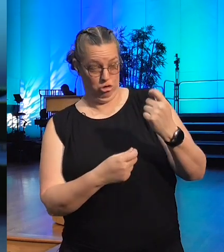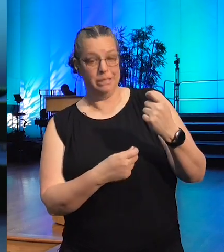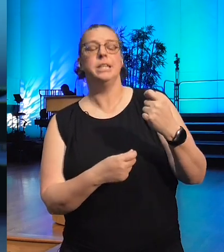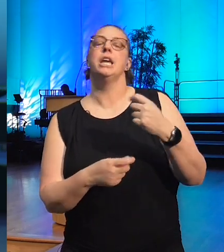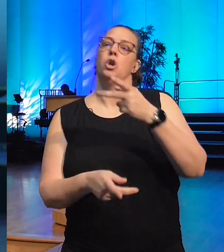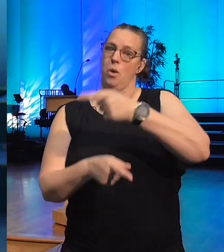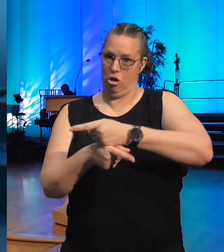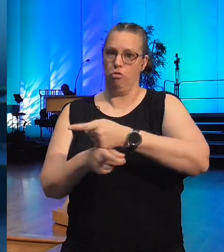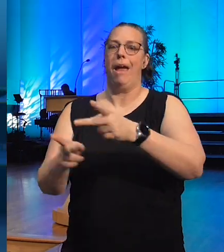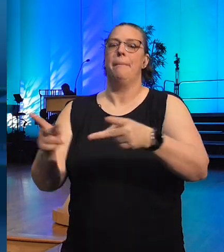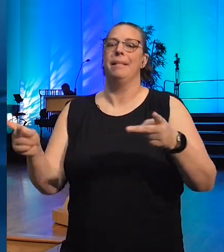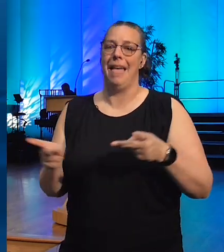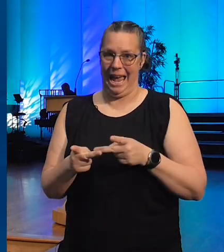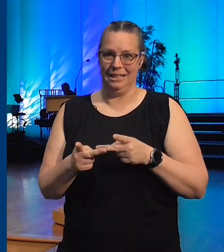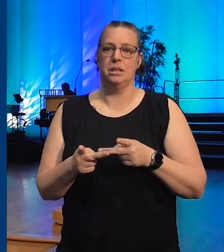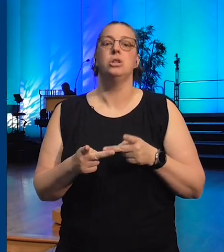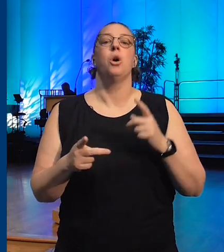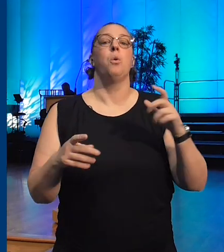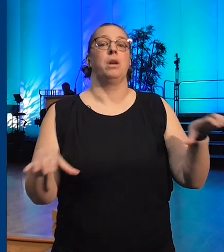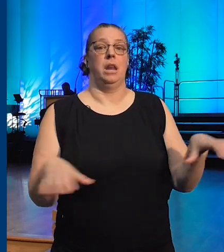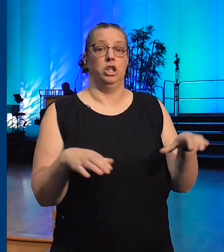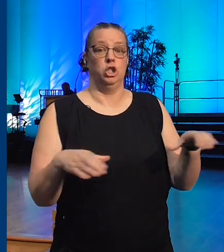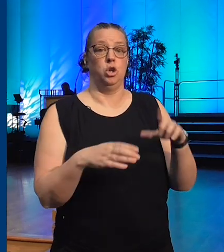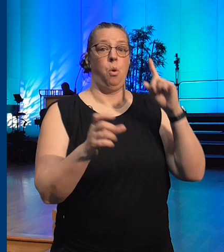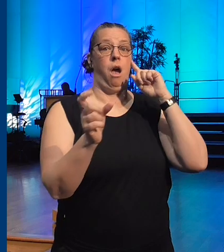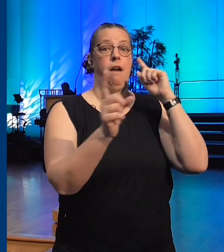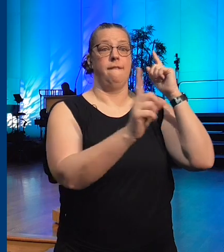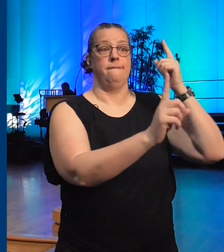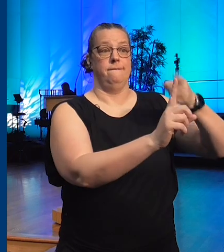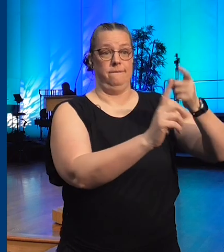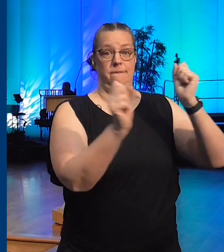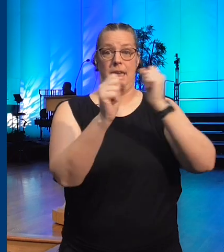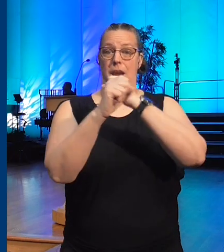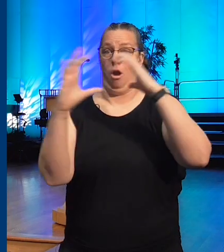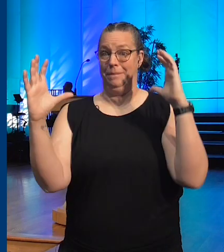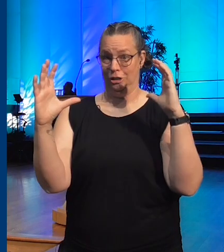and Mission we love to read each week it's coming up on the screens if you want to say it along with